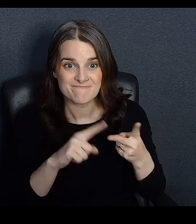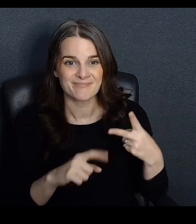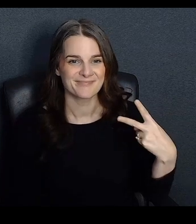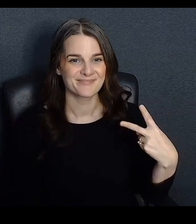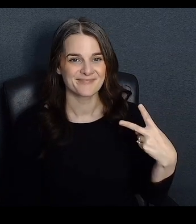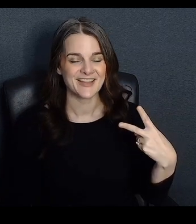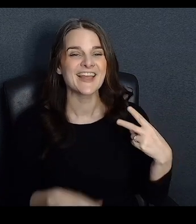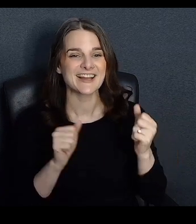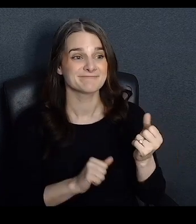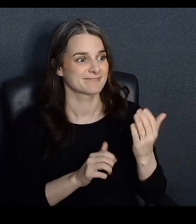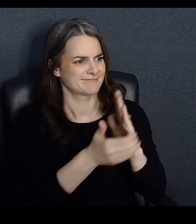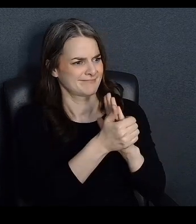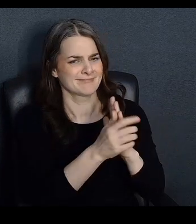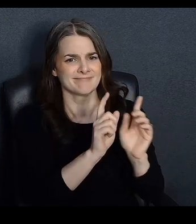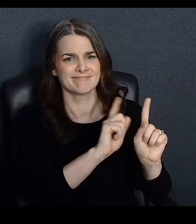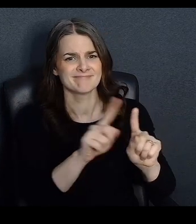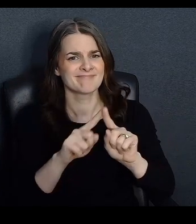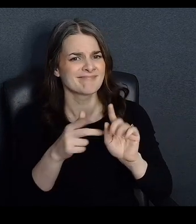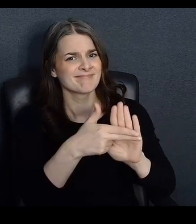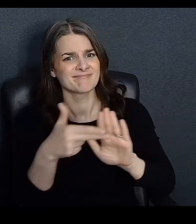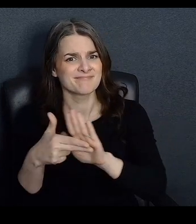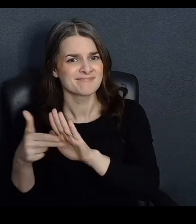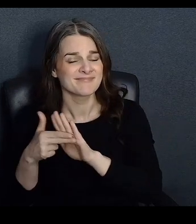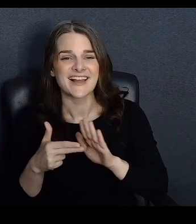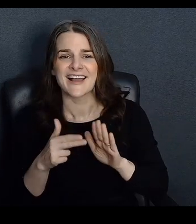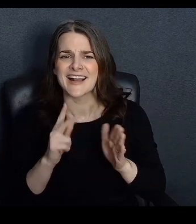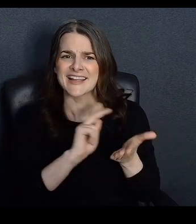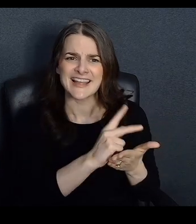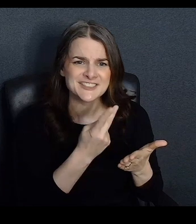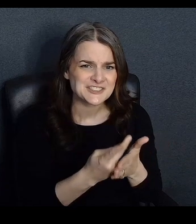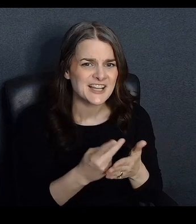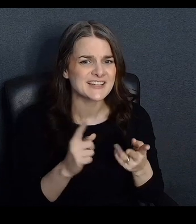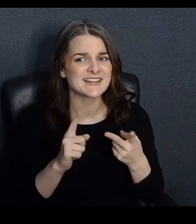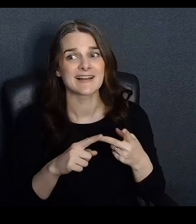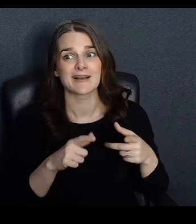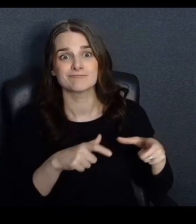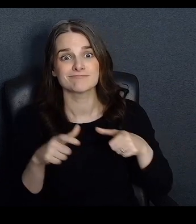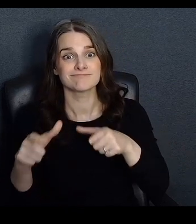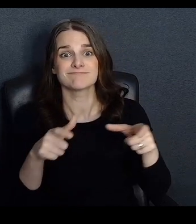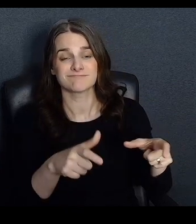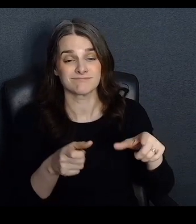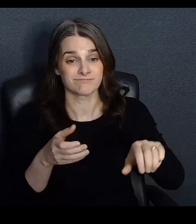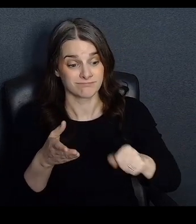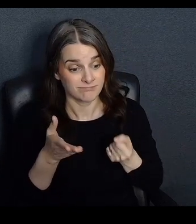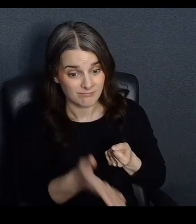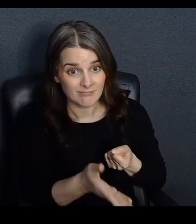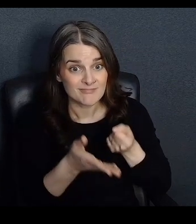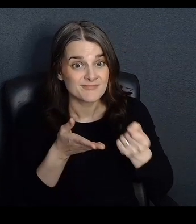be in a kitchen, on an appliance, and directions for a paper calendar